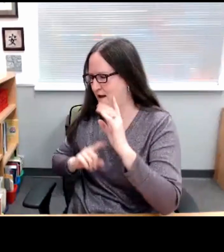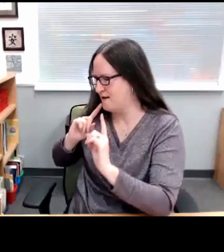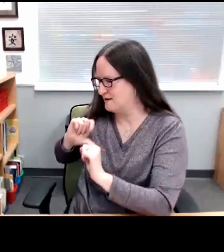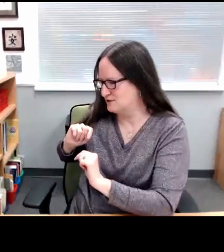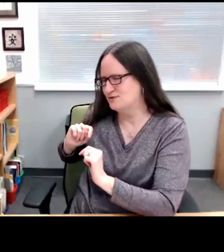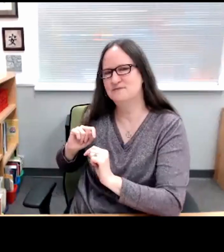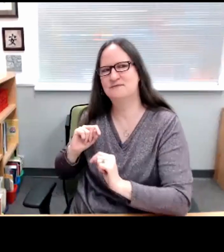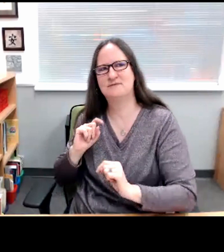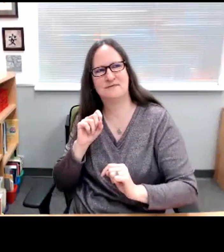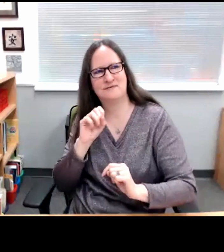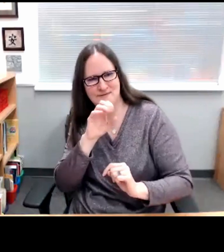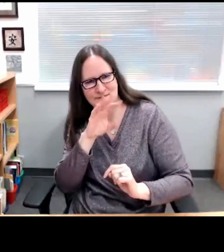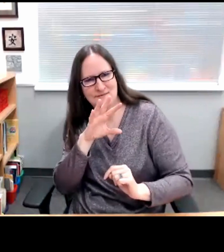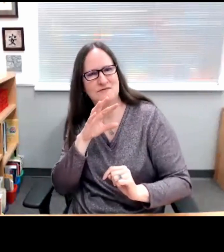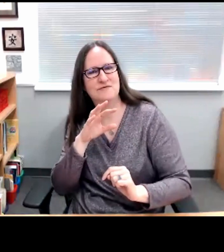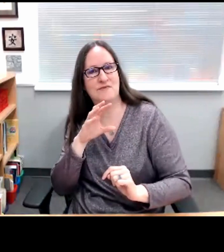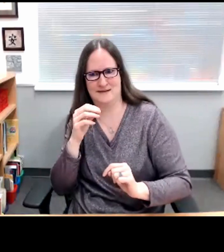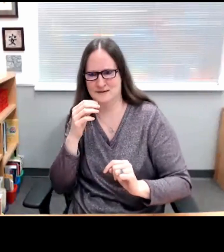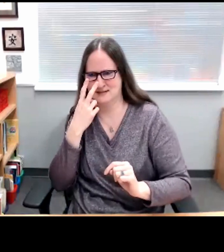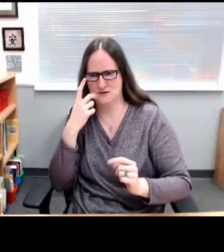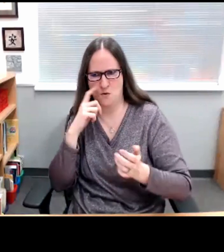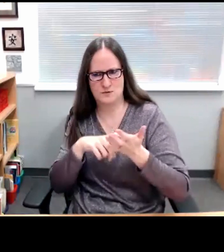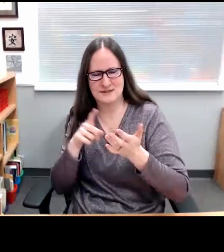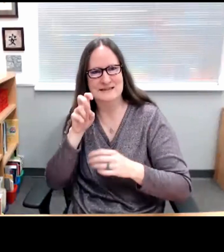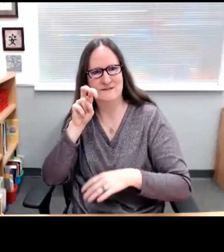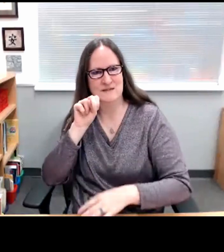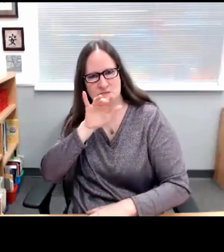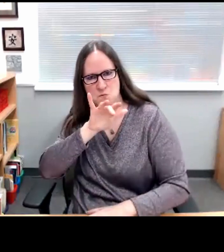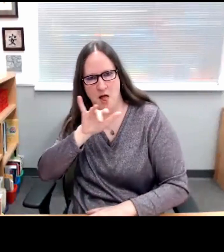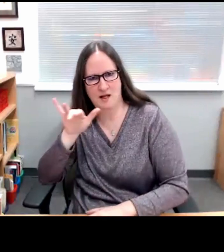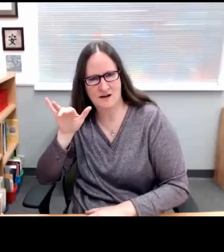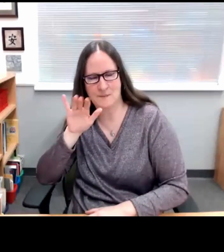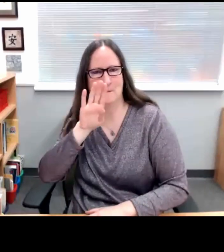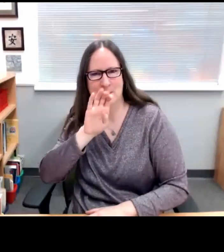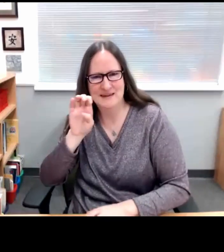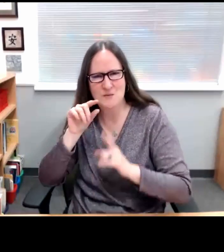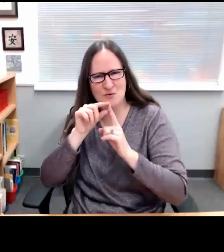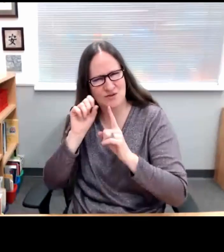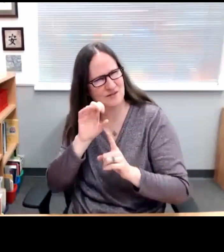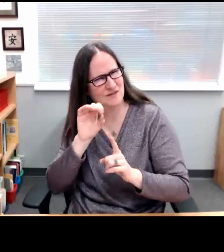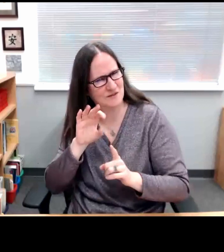happening and a conversation that happens between both. And you see there's even